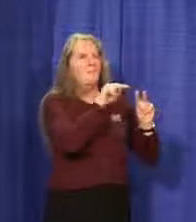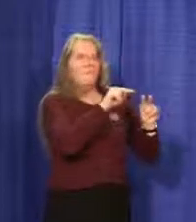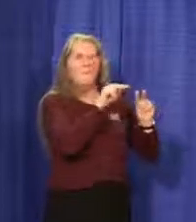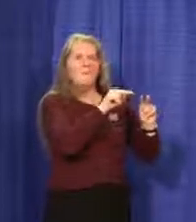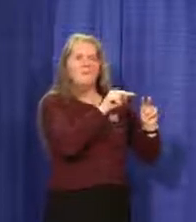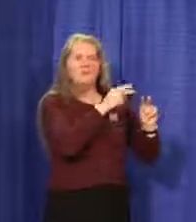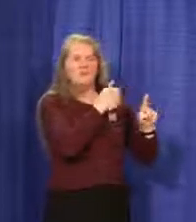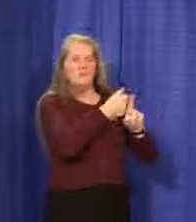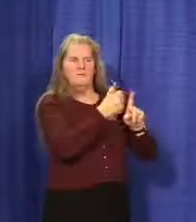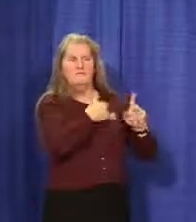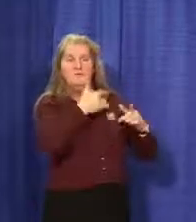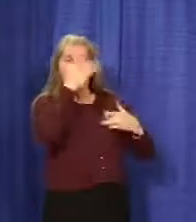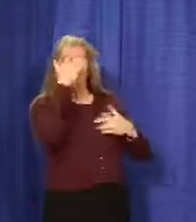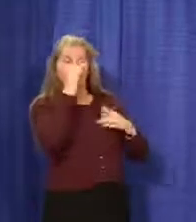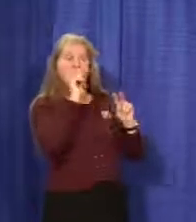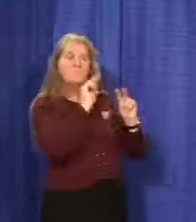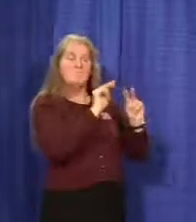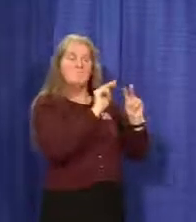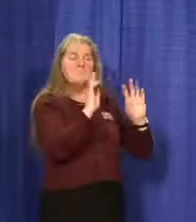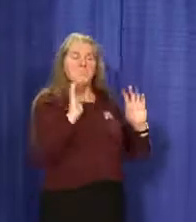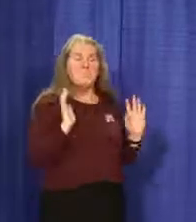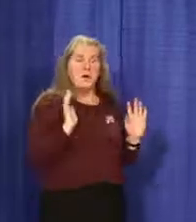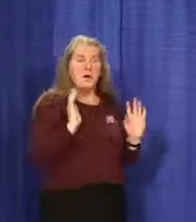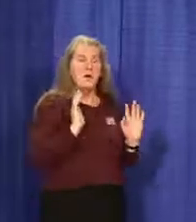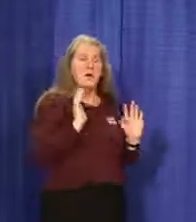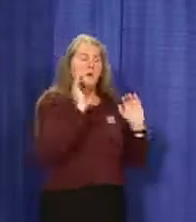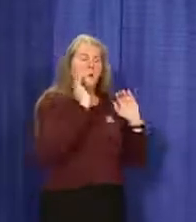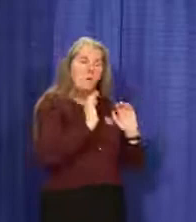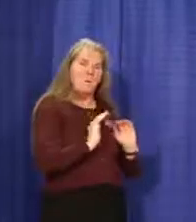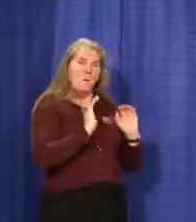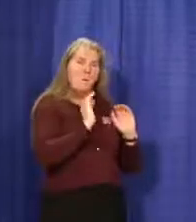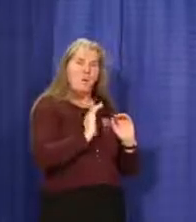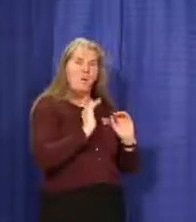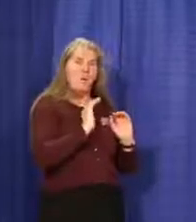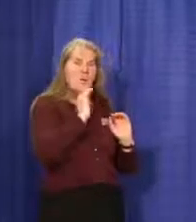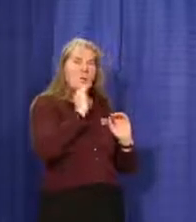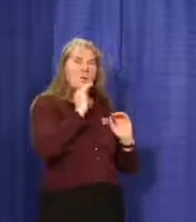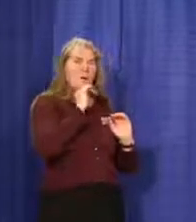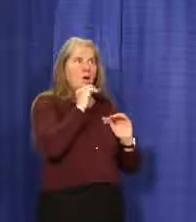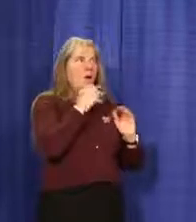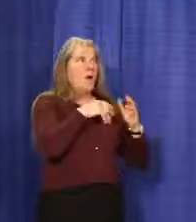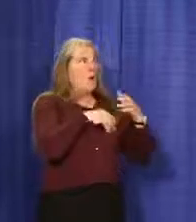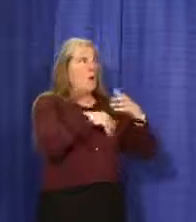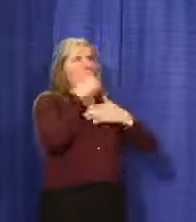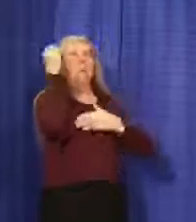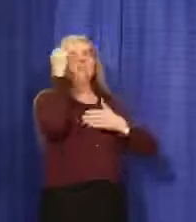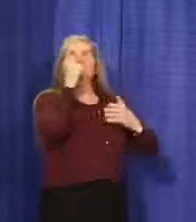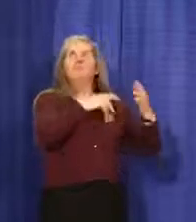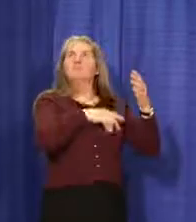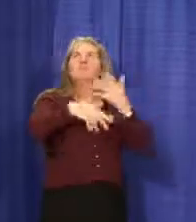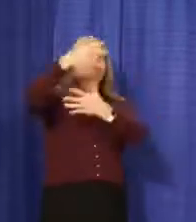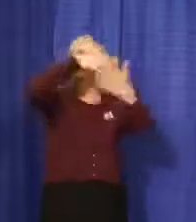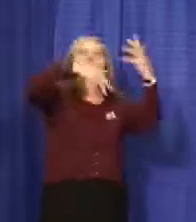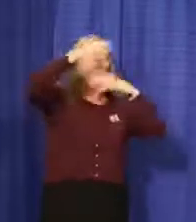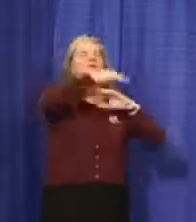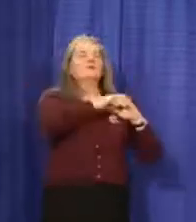just simply monitor for symptoms, maintain the low profile I talked about in my speaking notes about if you're coming back from trouble for